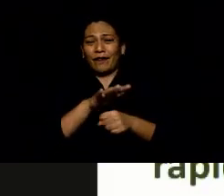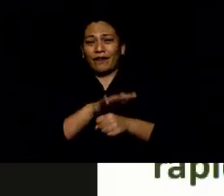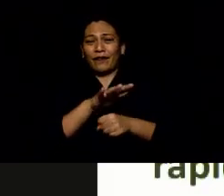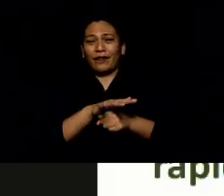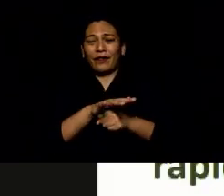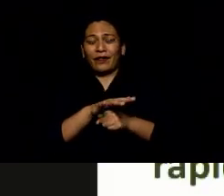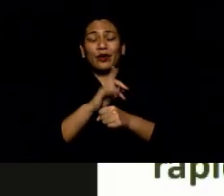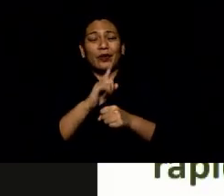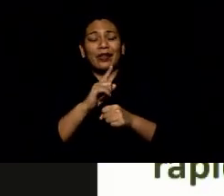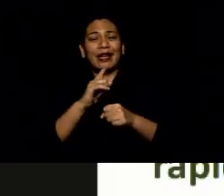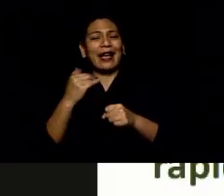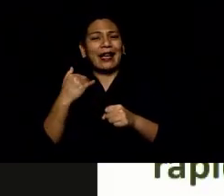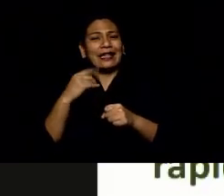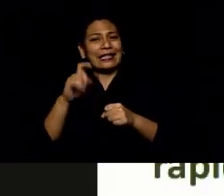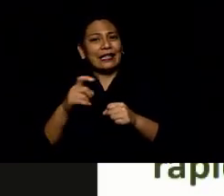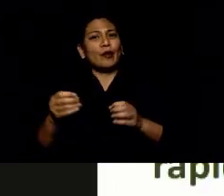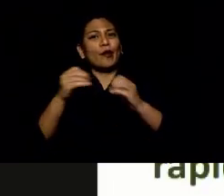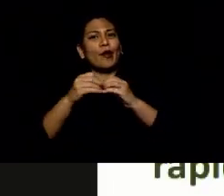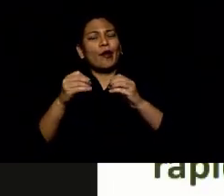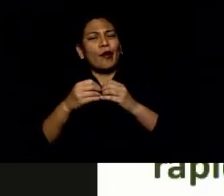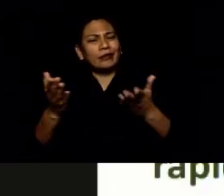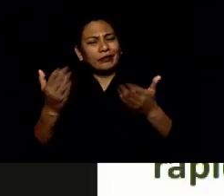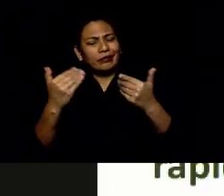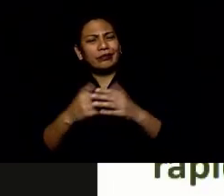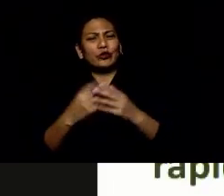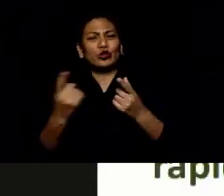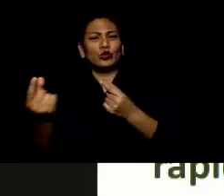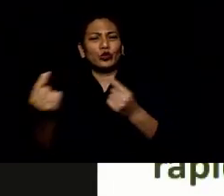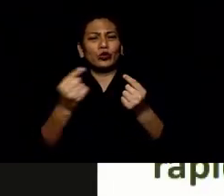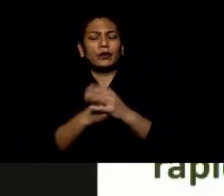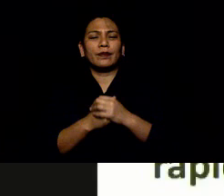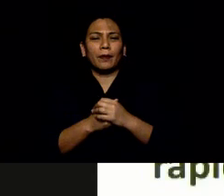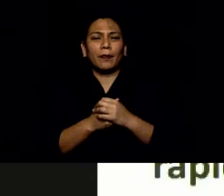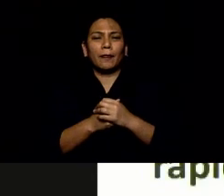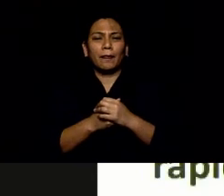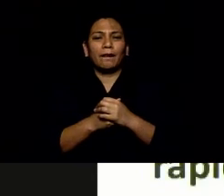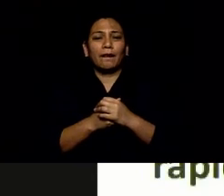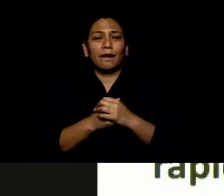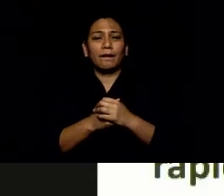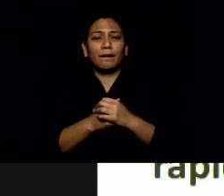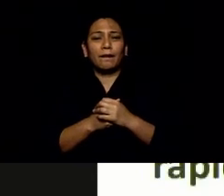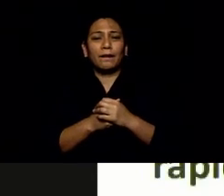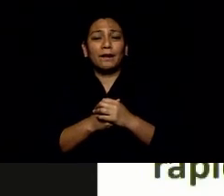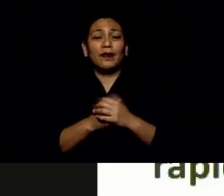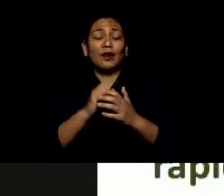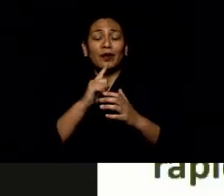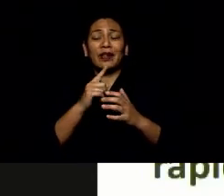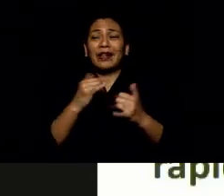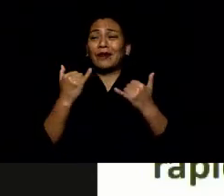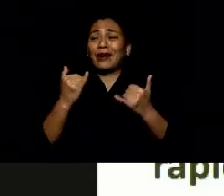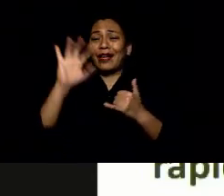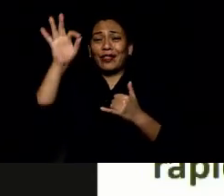Um, Despite a lot of effort at the federal level to put in things like